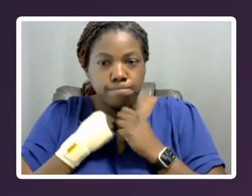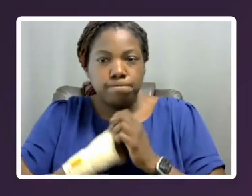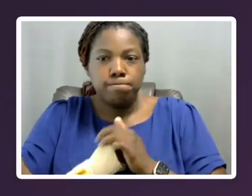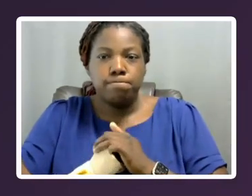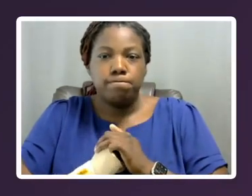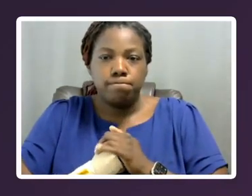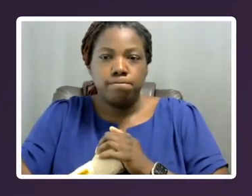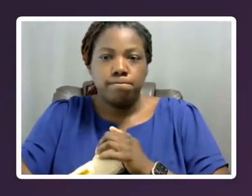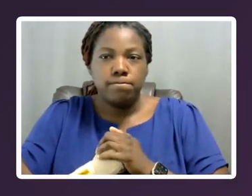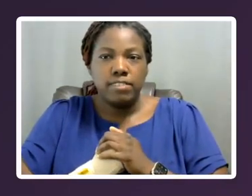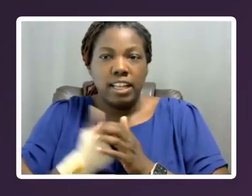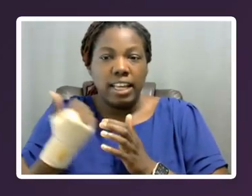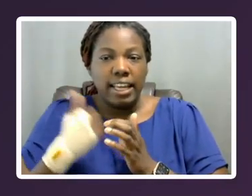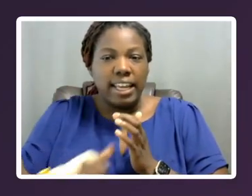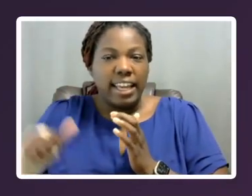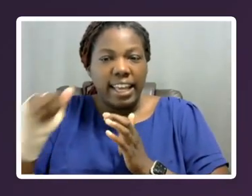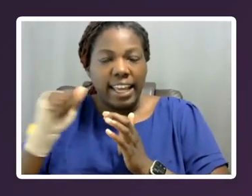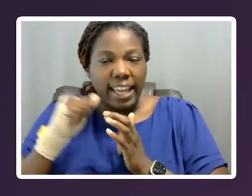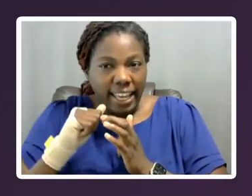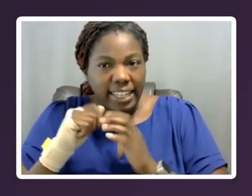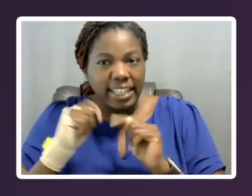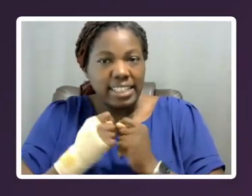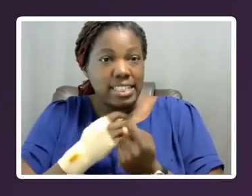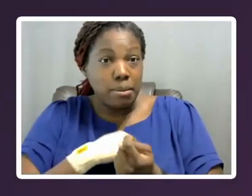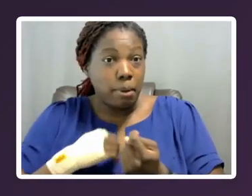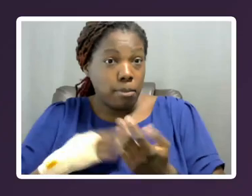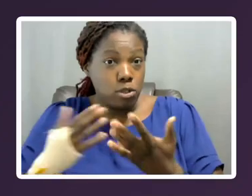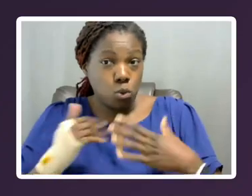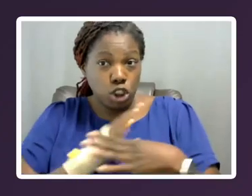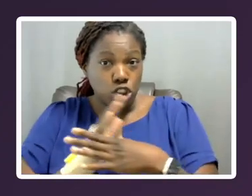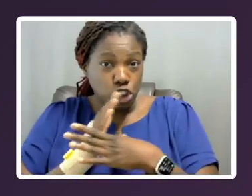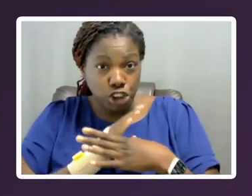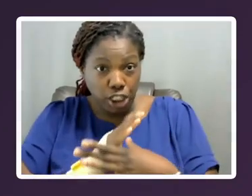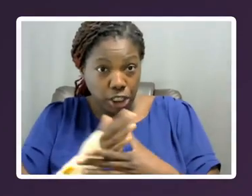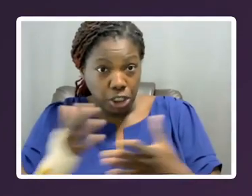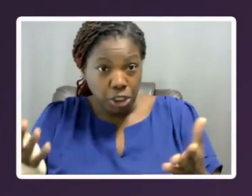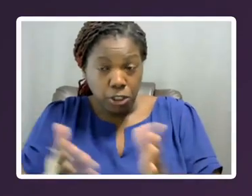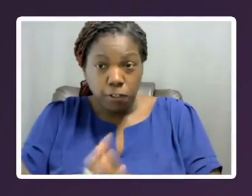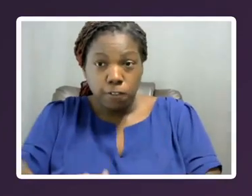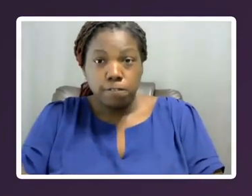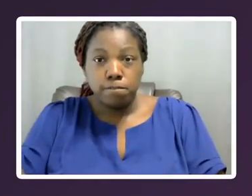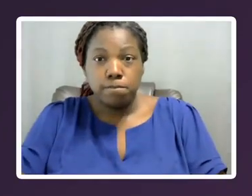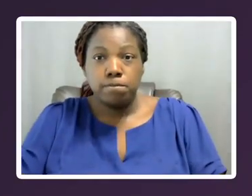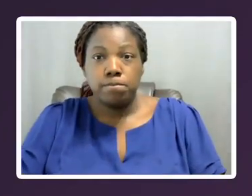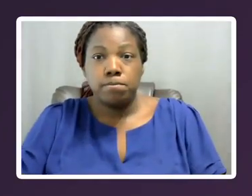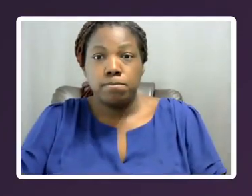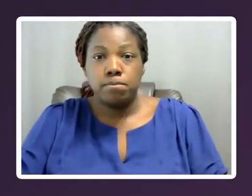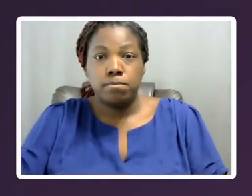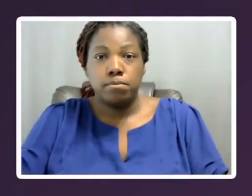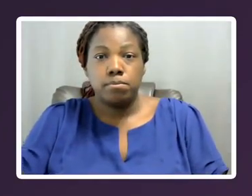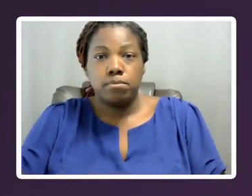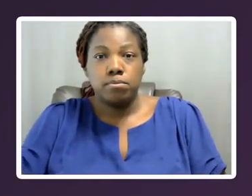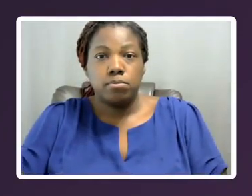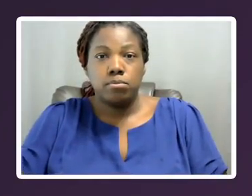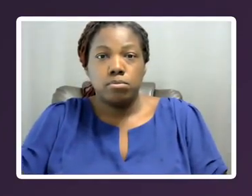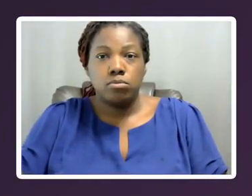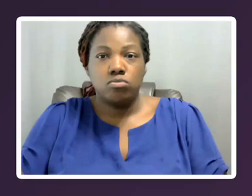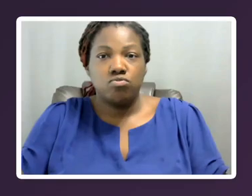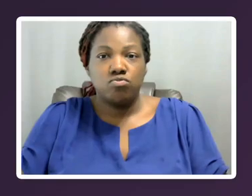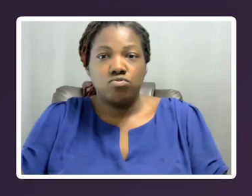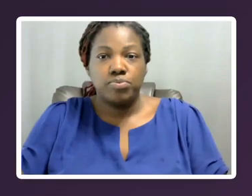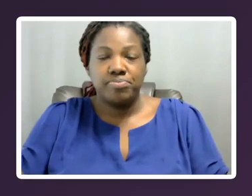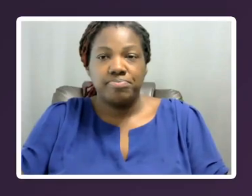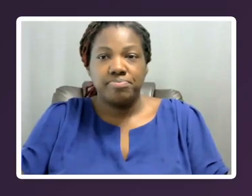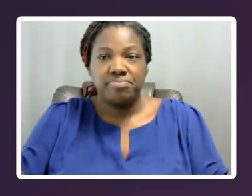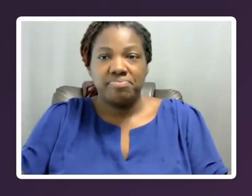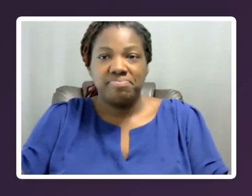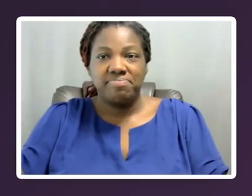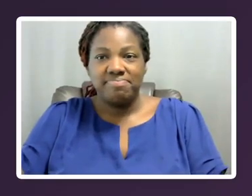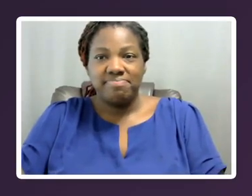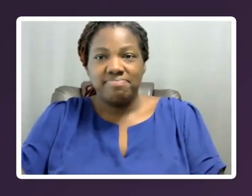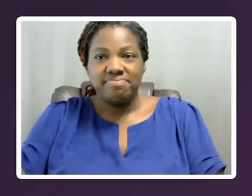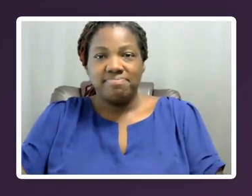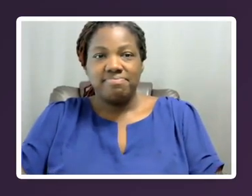share what community means to them? Jocelyn Kho: